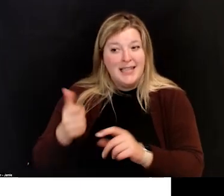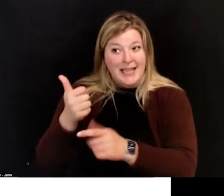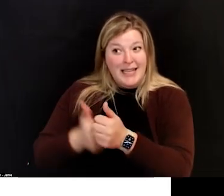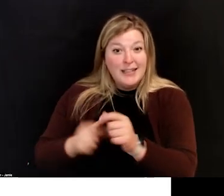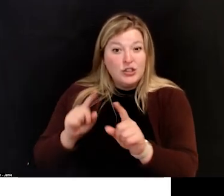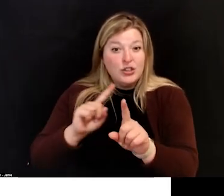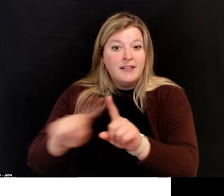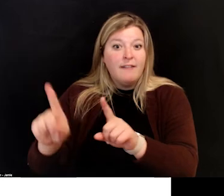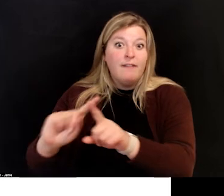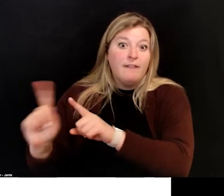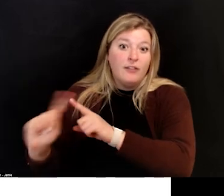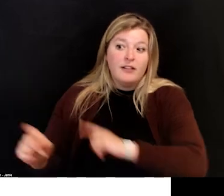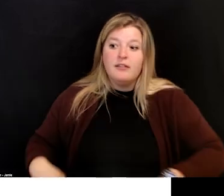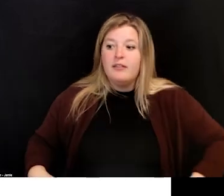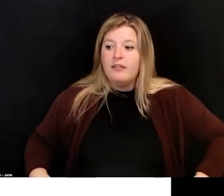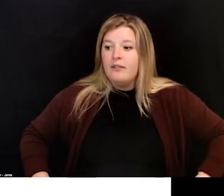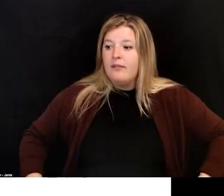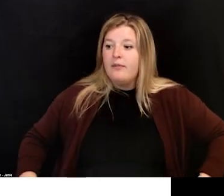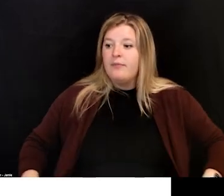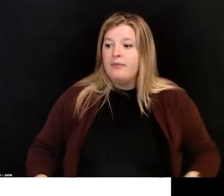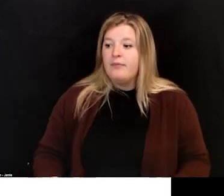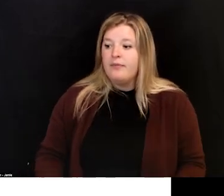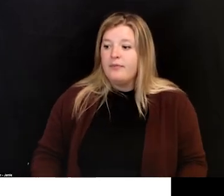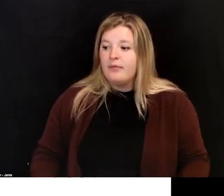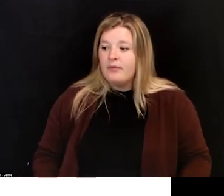[Jay] Absolutely. Thank you. And, Lolly, you're on.